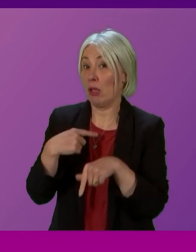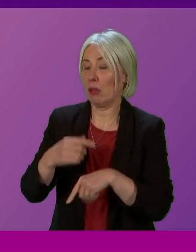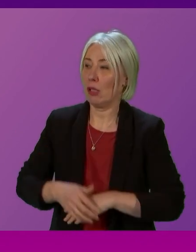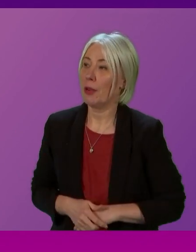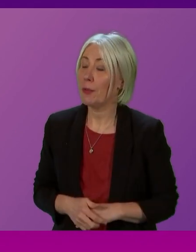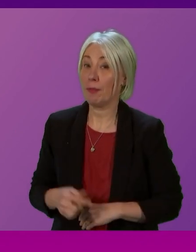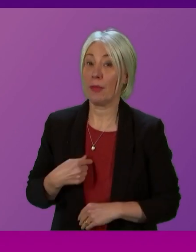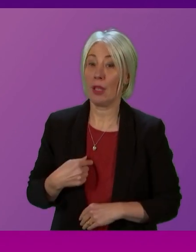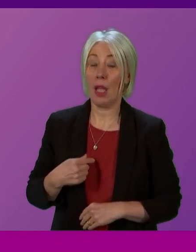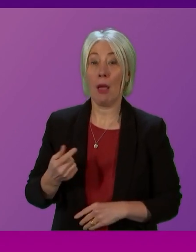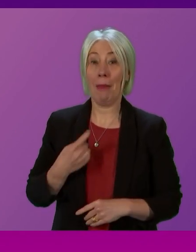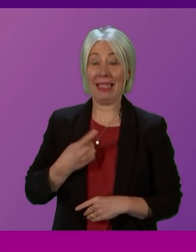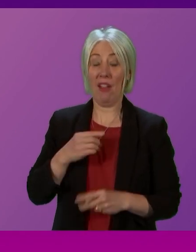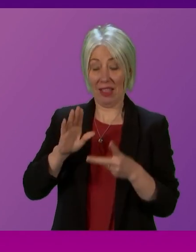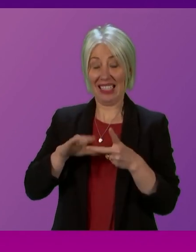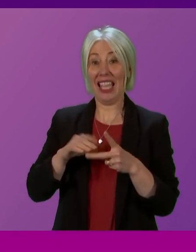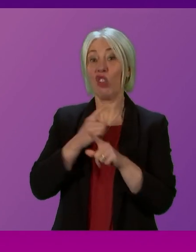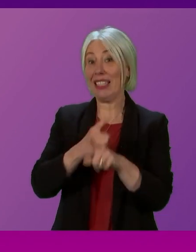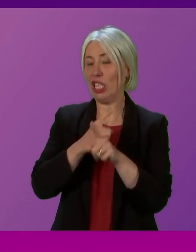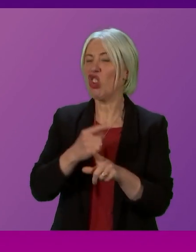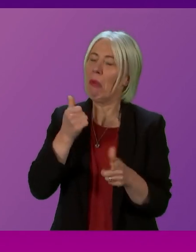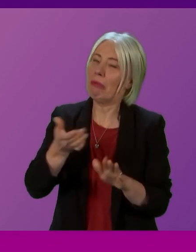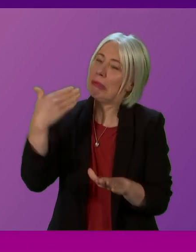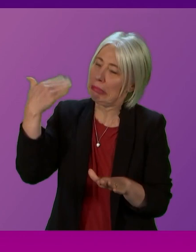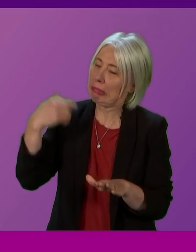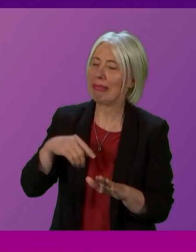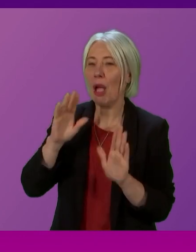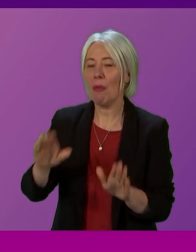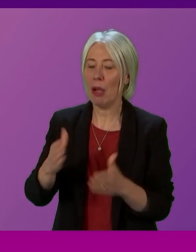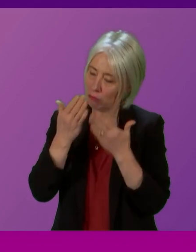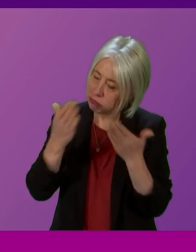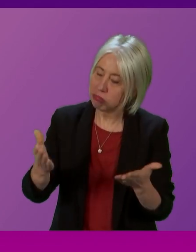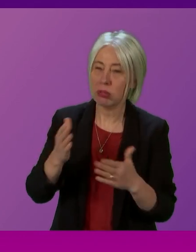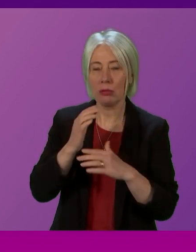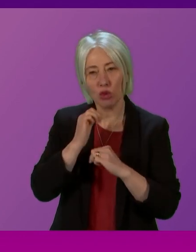As a former secondary school teacher—although it was some time ago—I have huge regard for the commitment of the profession.